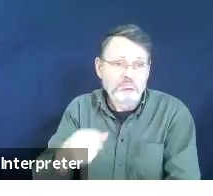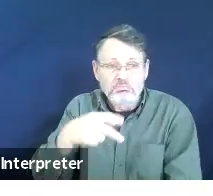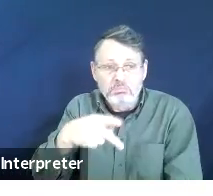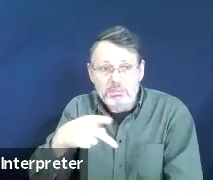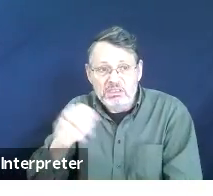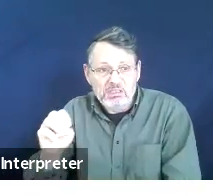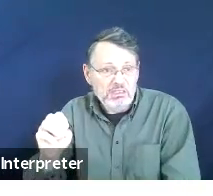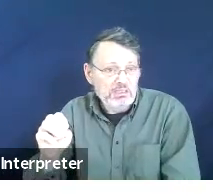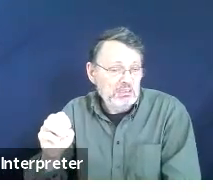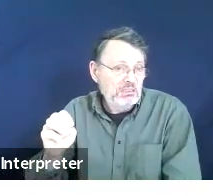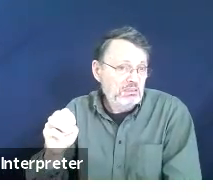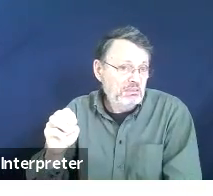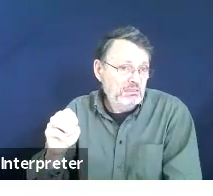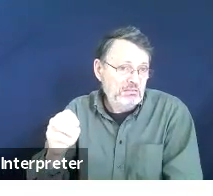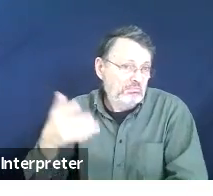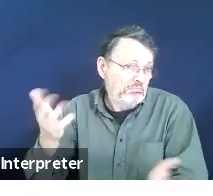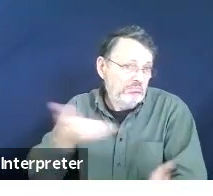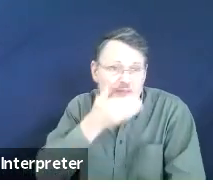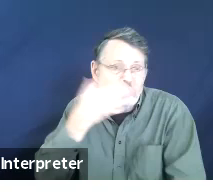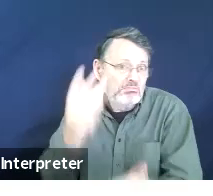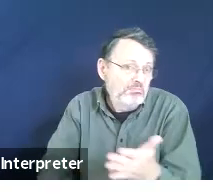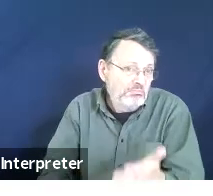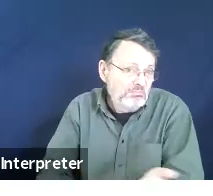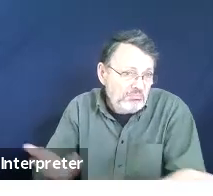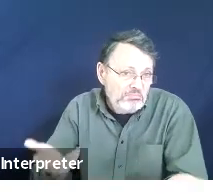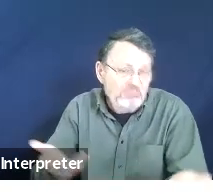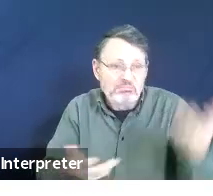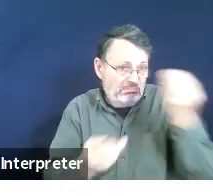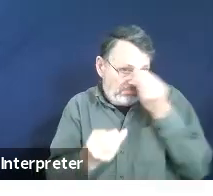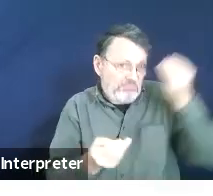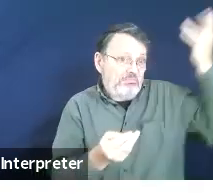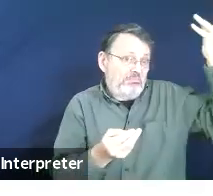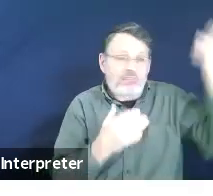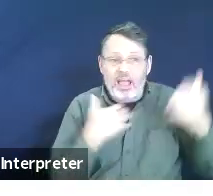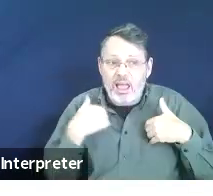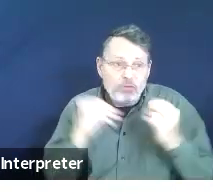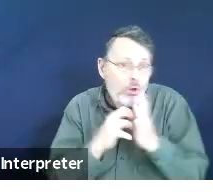or personal protective equipment, sorry, like gloves and masks and what can we do